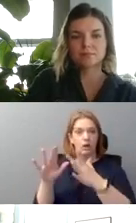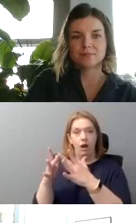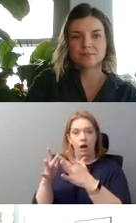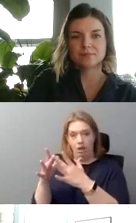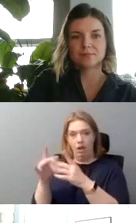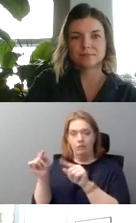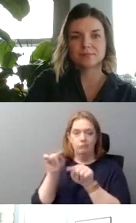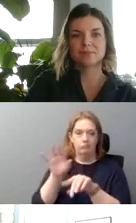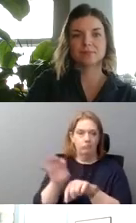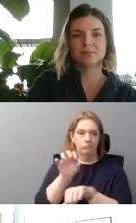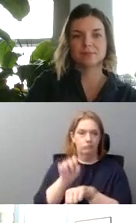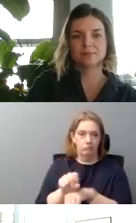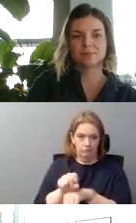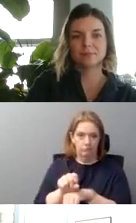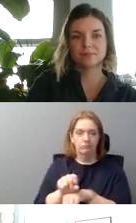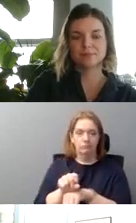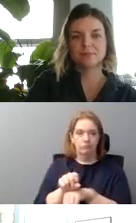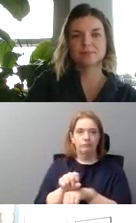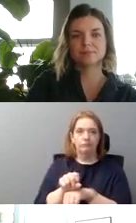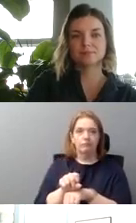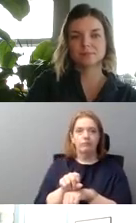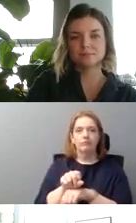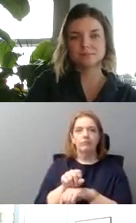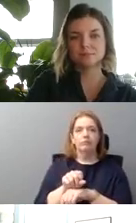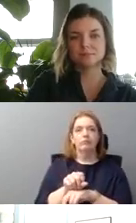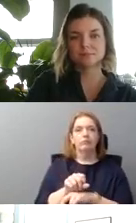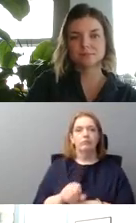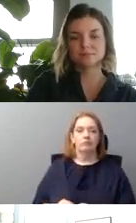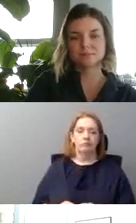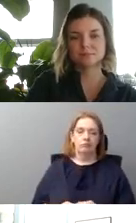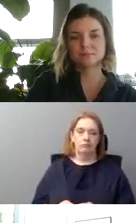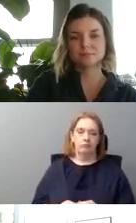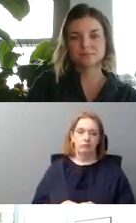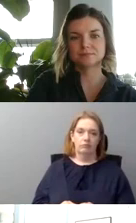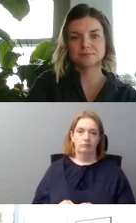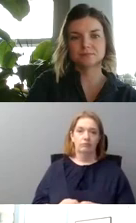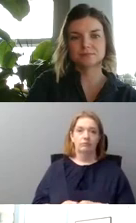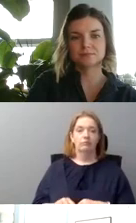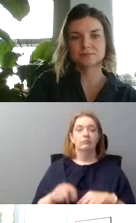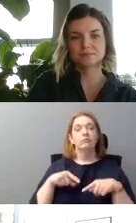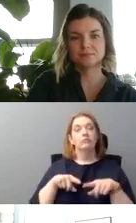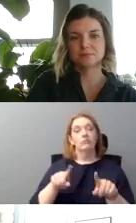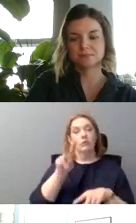the Capp Street and make a reservation. And as we were doing tours, you know, basically we have